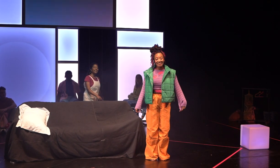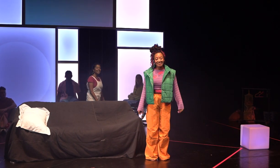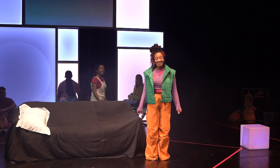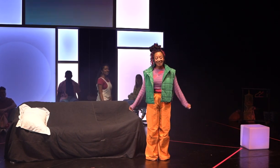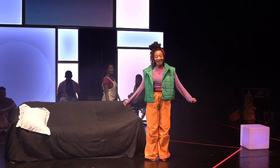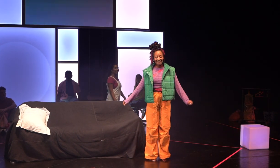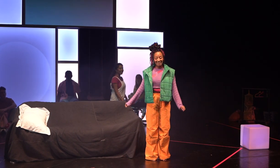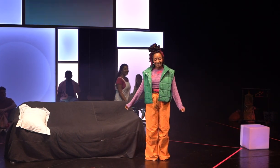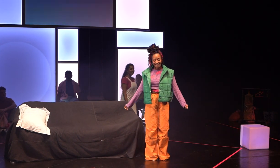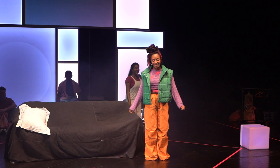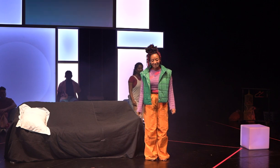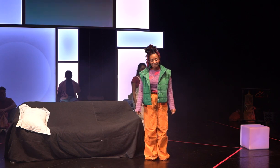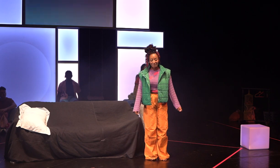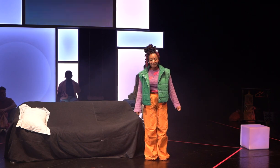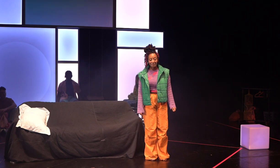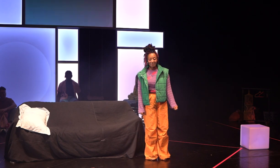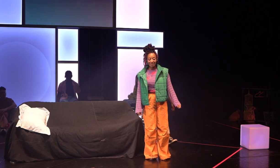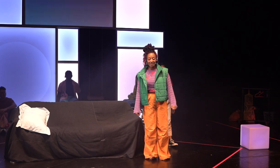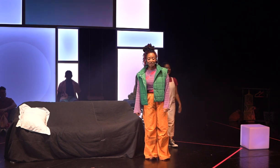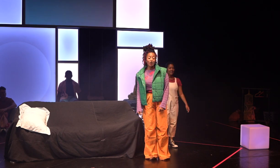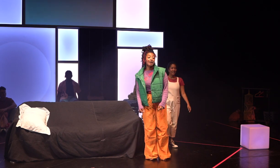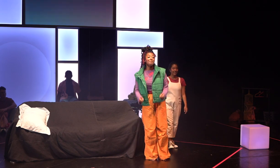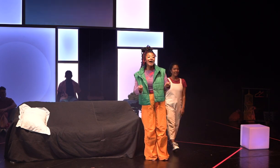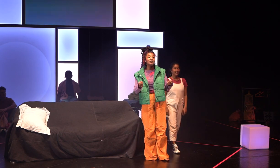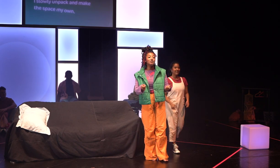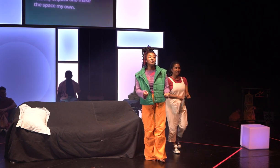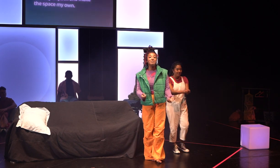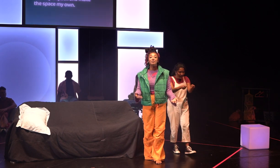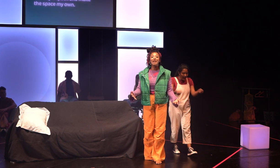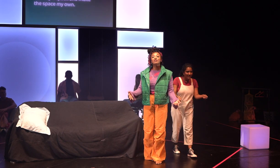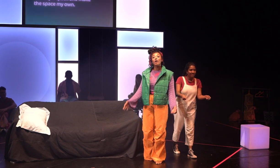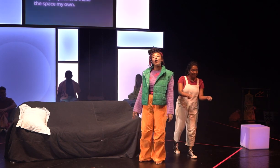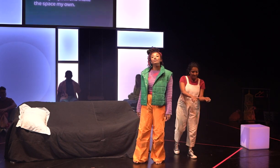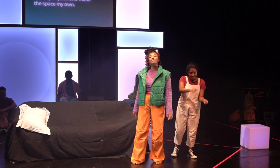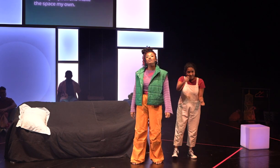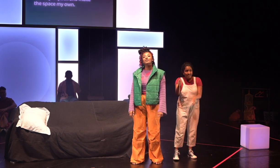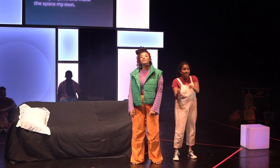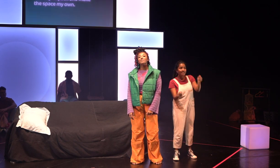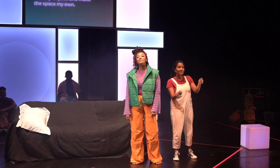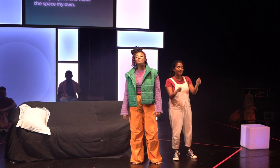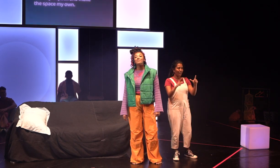Wow. I slowly unpack and start to make the place my own.